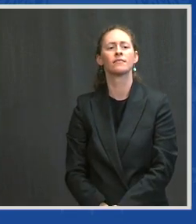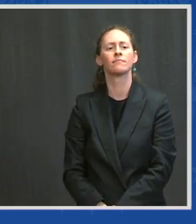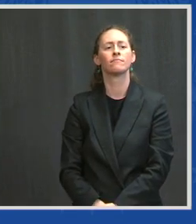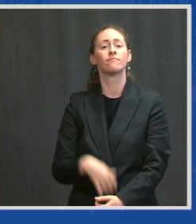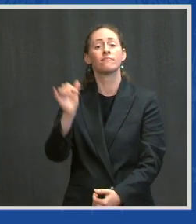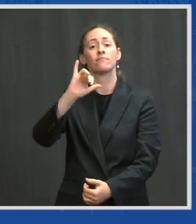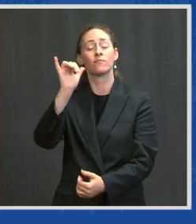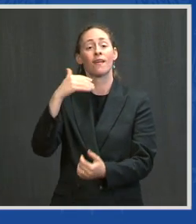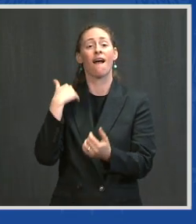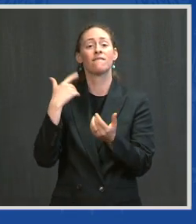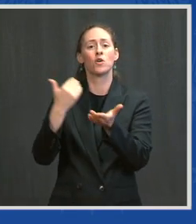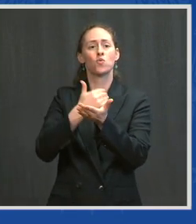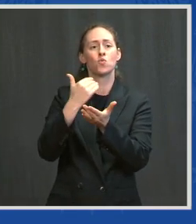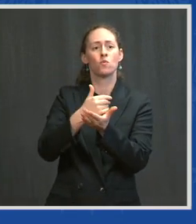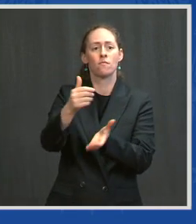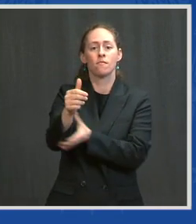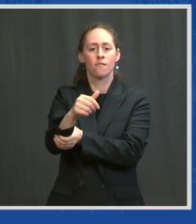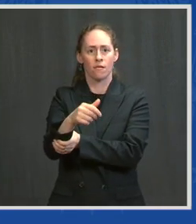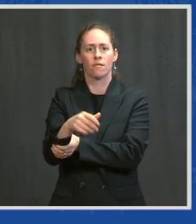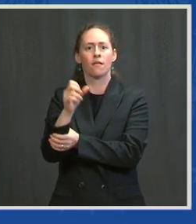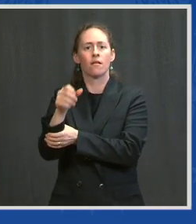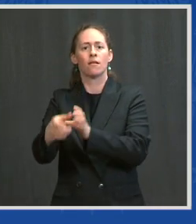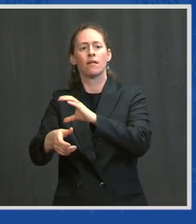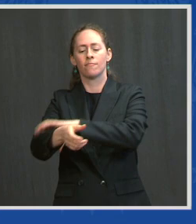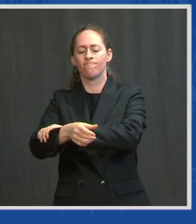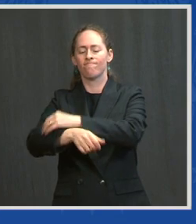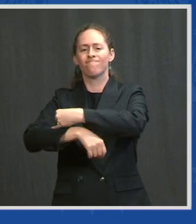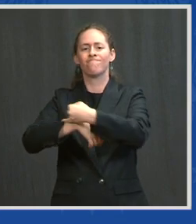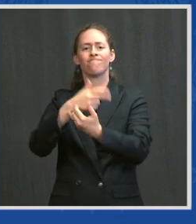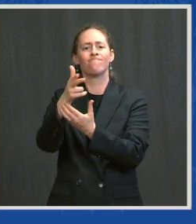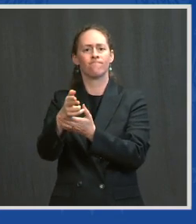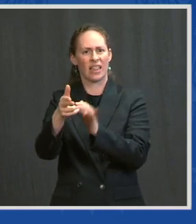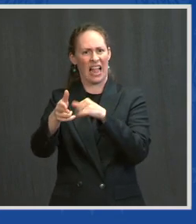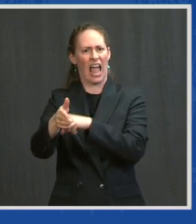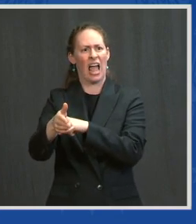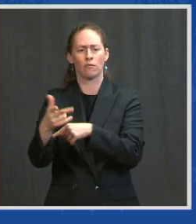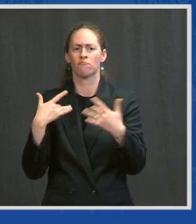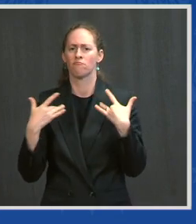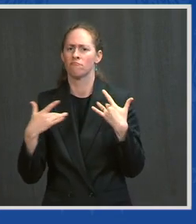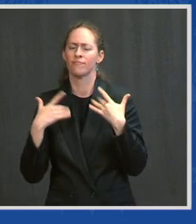to the same statutory restrictions as easily concealable, short-barreled rifles.